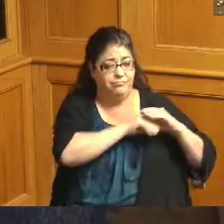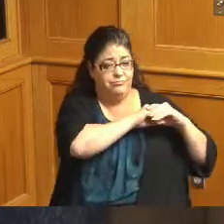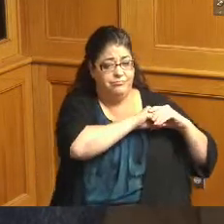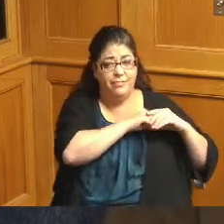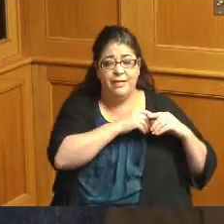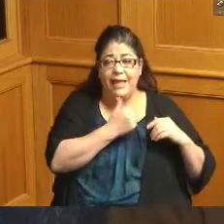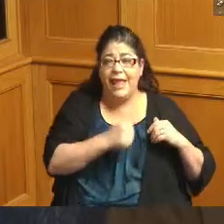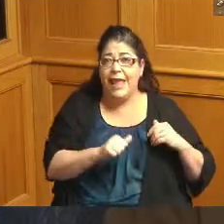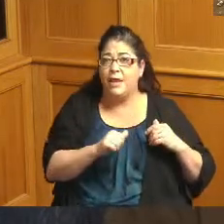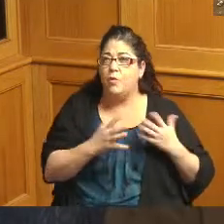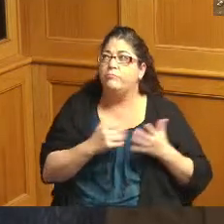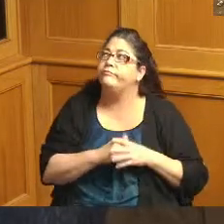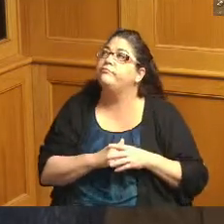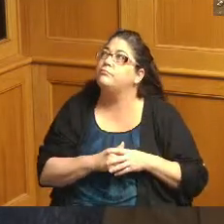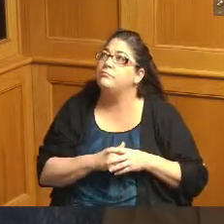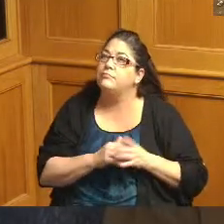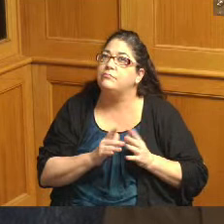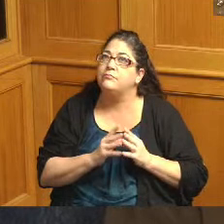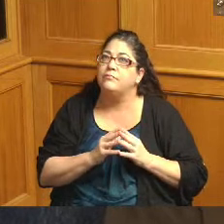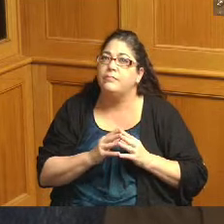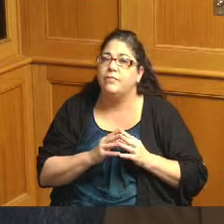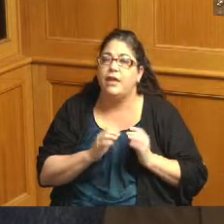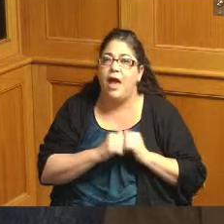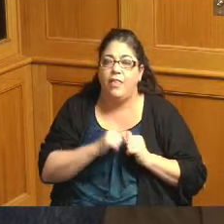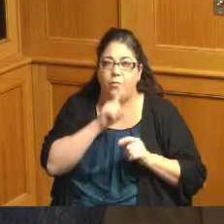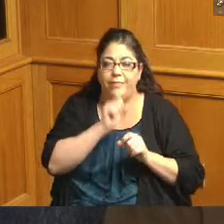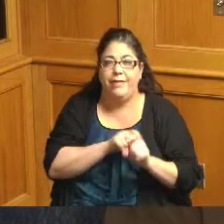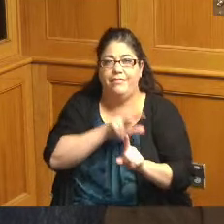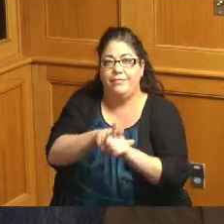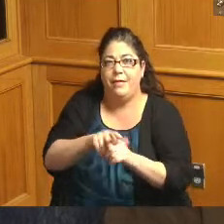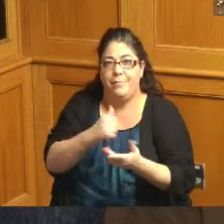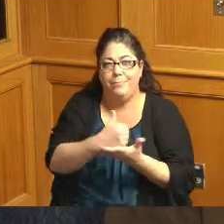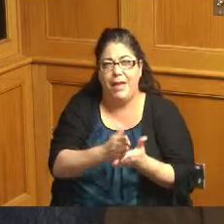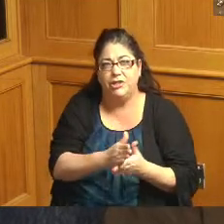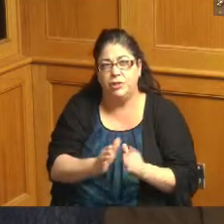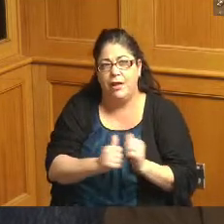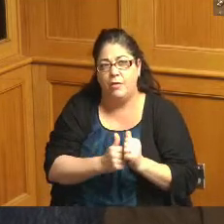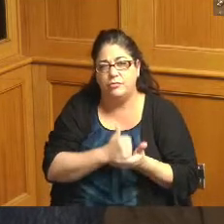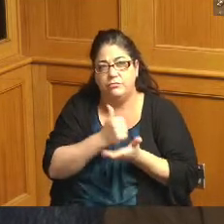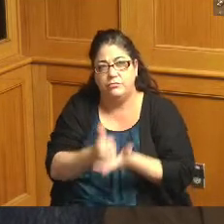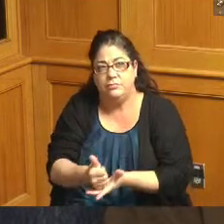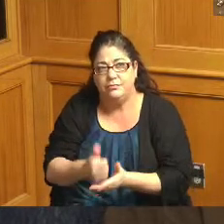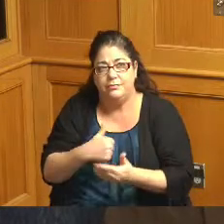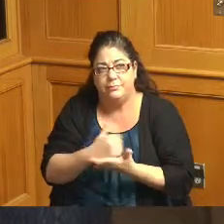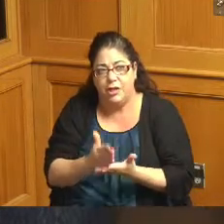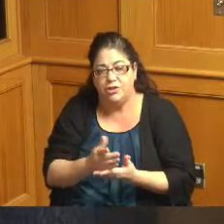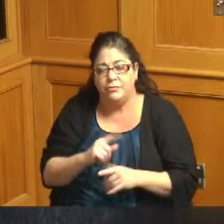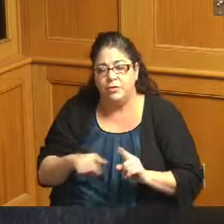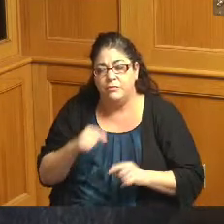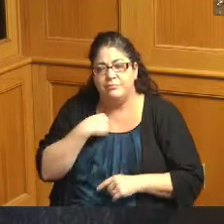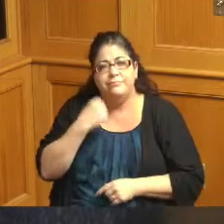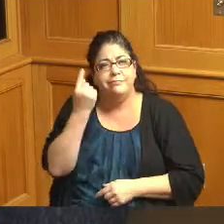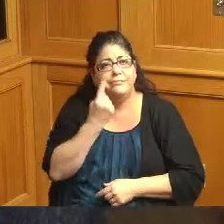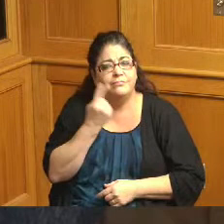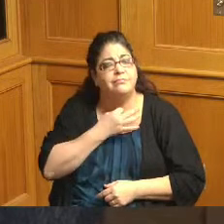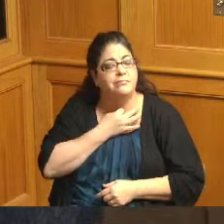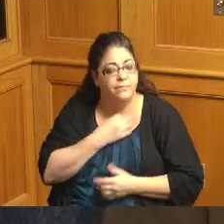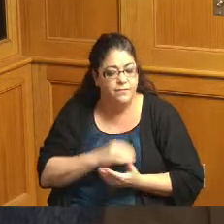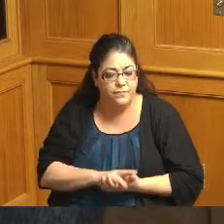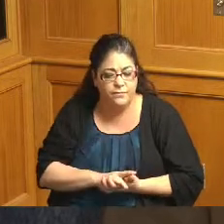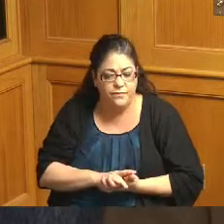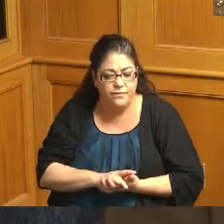I don't know how that translates into a budget impact but I do wonder if there are things that